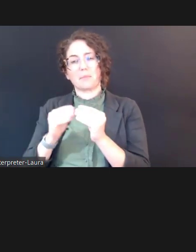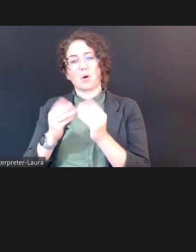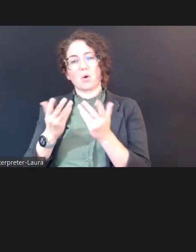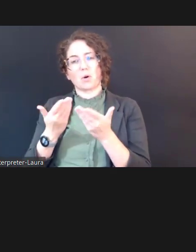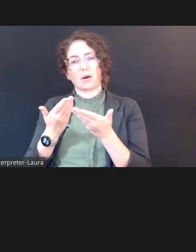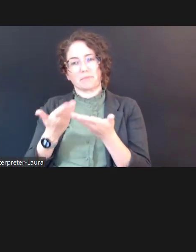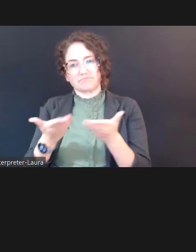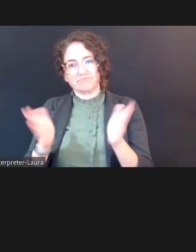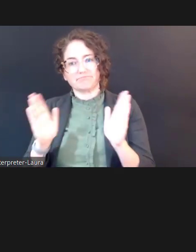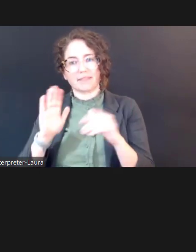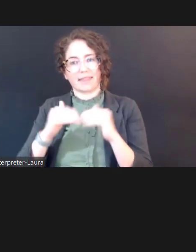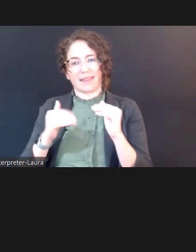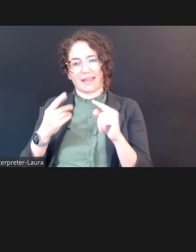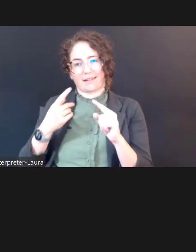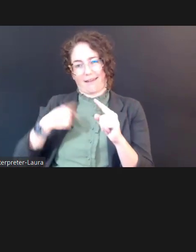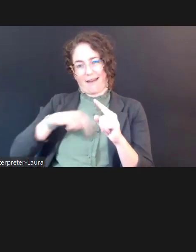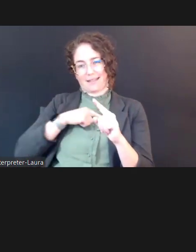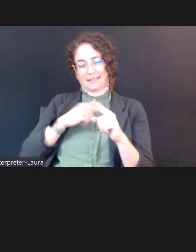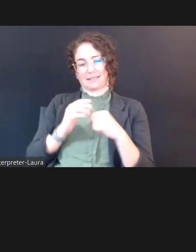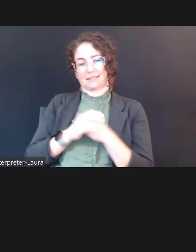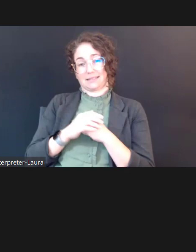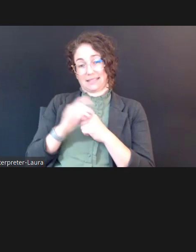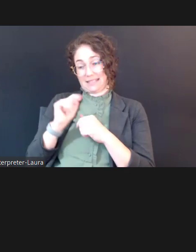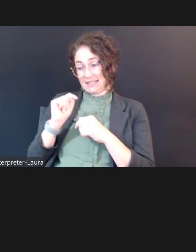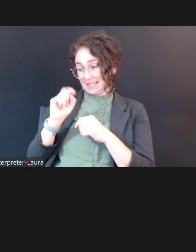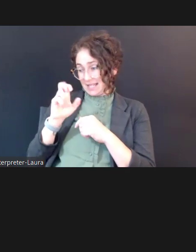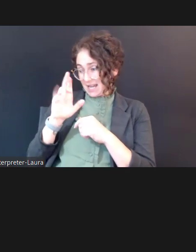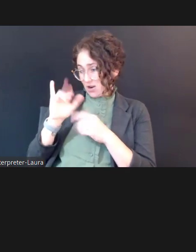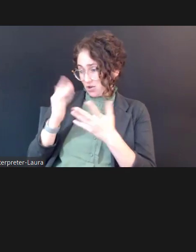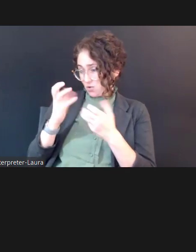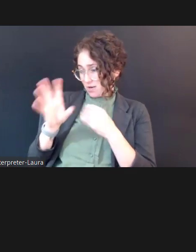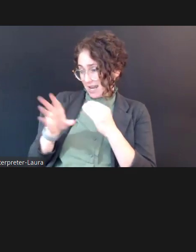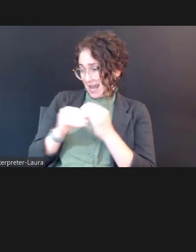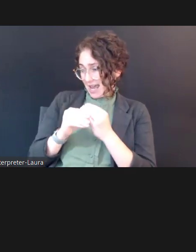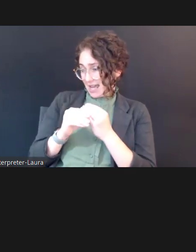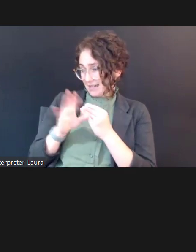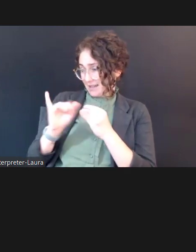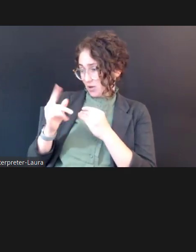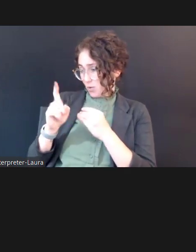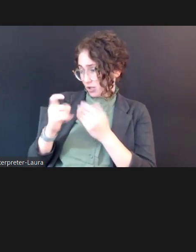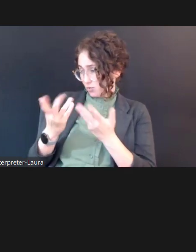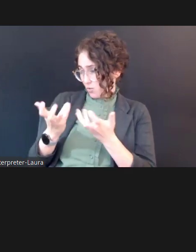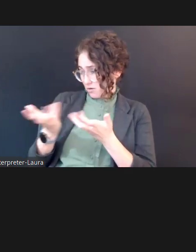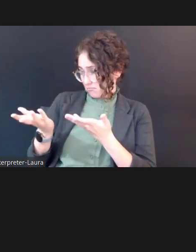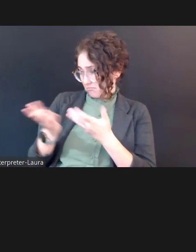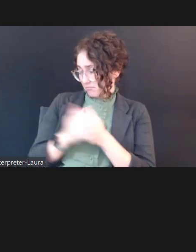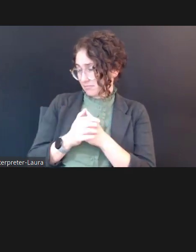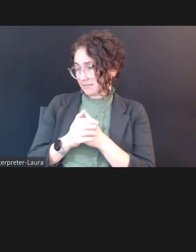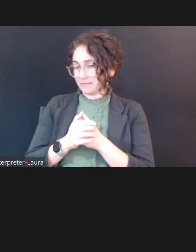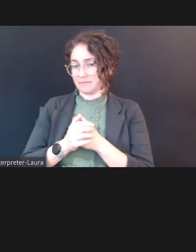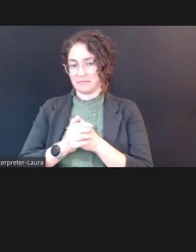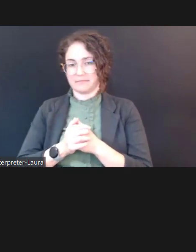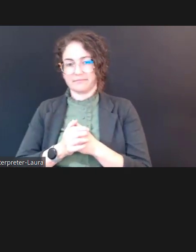permitted to be about that. Terry, anything you want to add to this question? Dr.